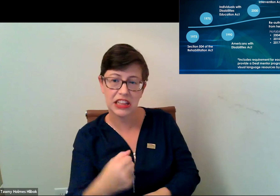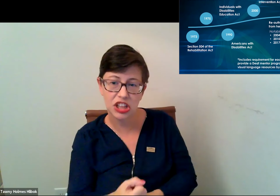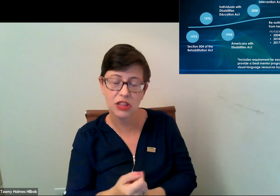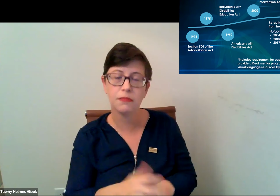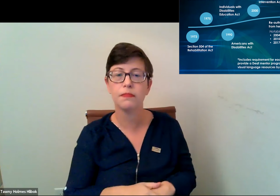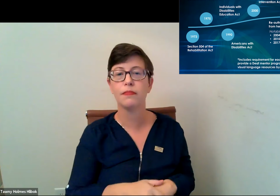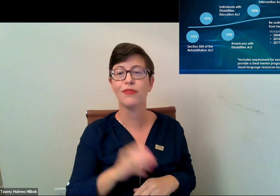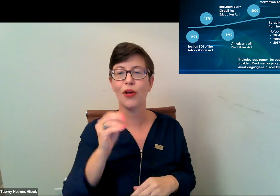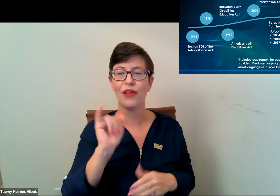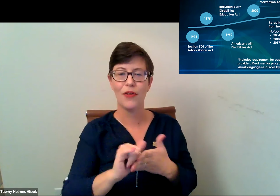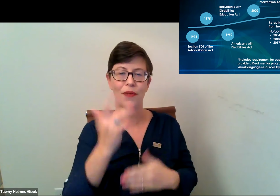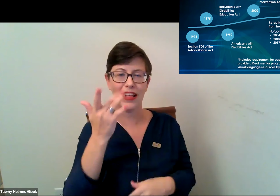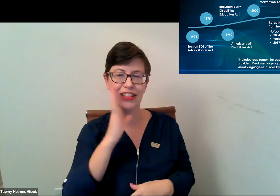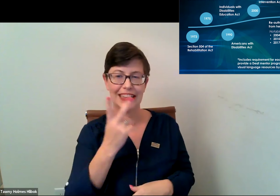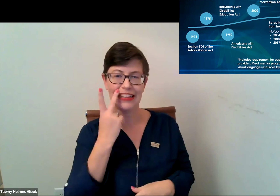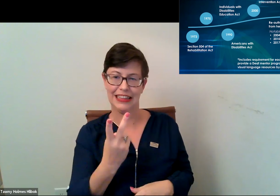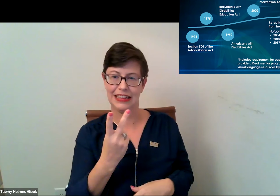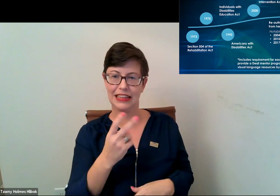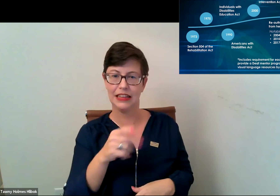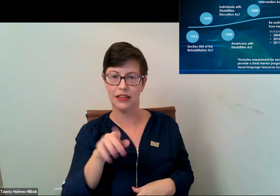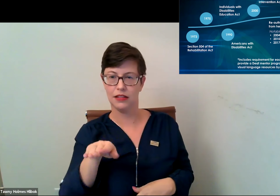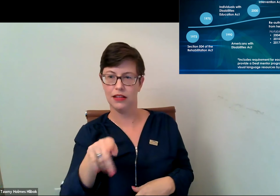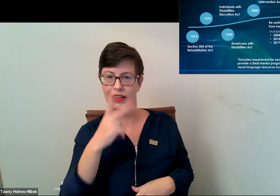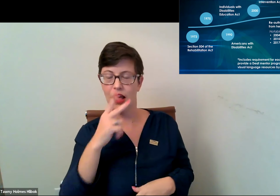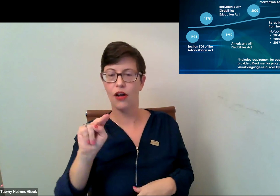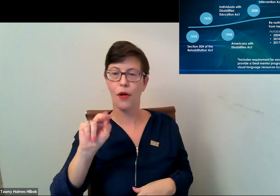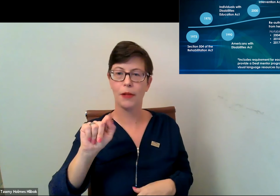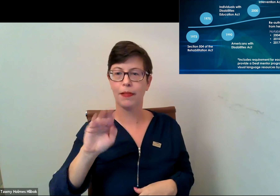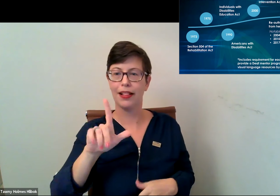They may do it every five years, every 10 years next where you will see